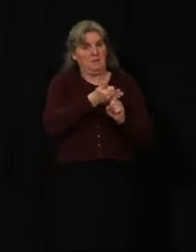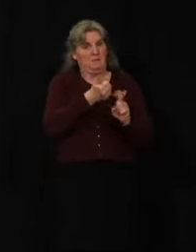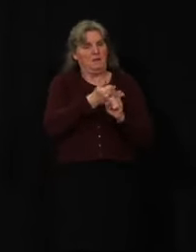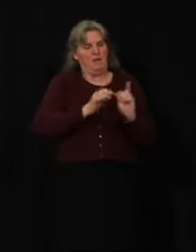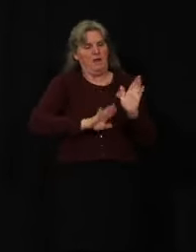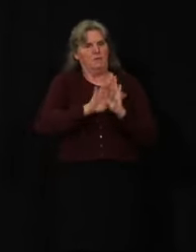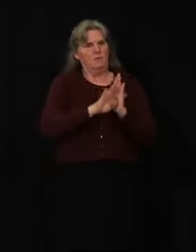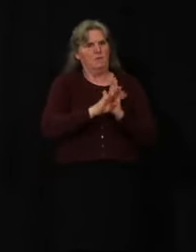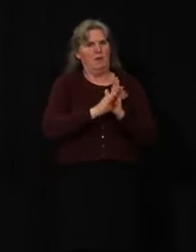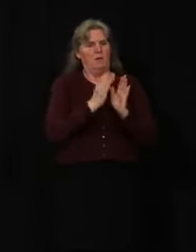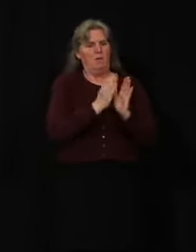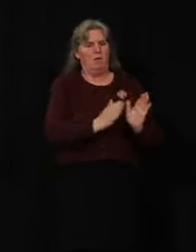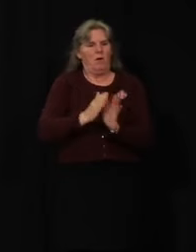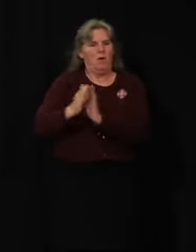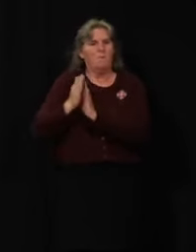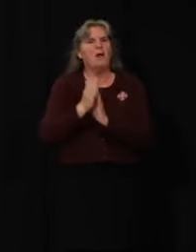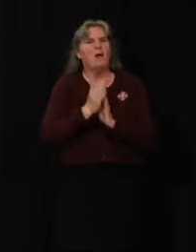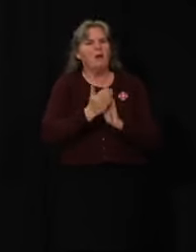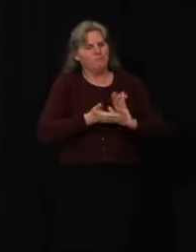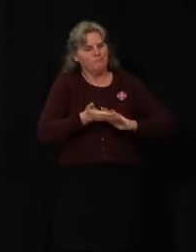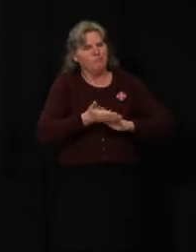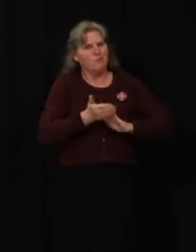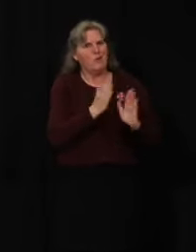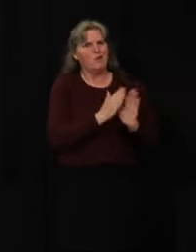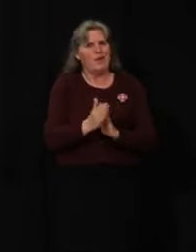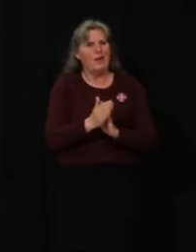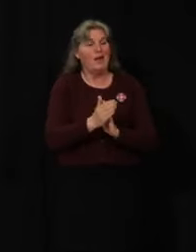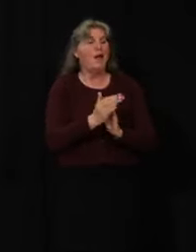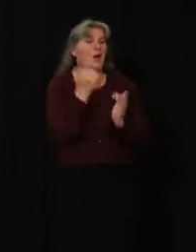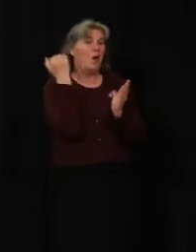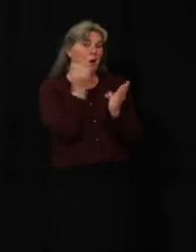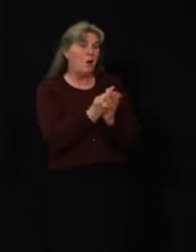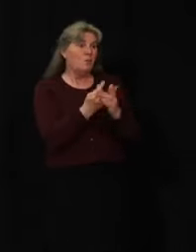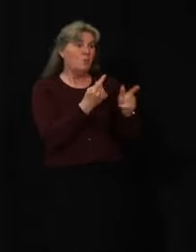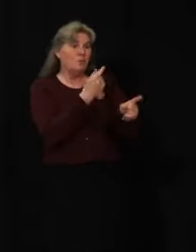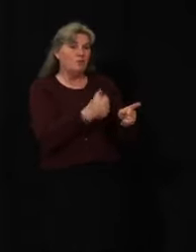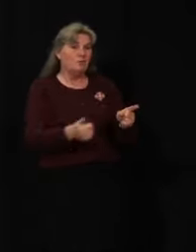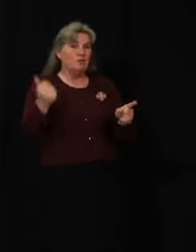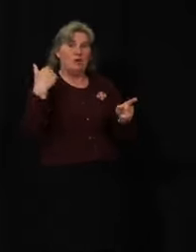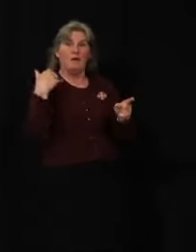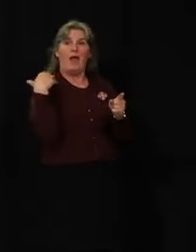an operational plan and have that plan approved by the chief medical officer of health and